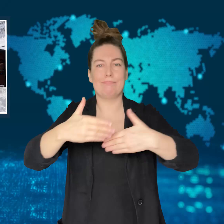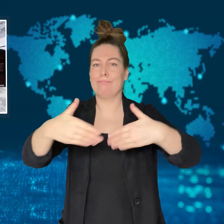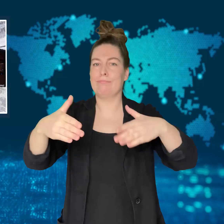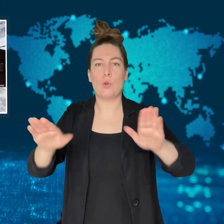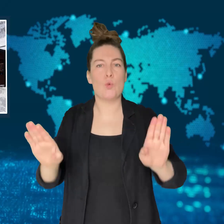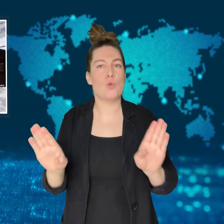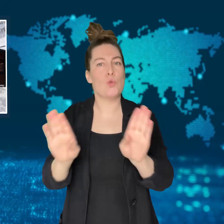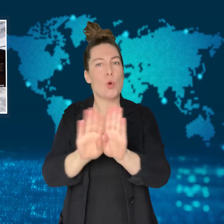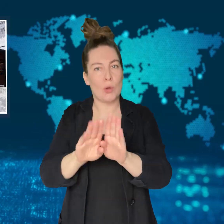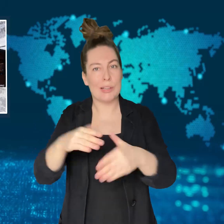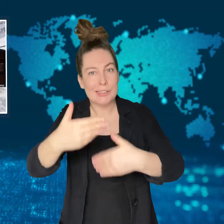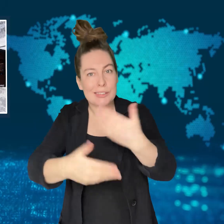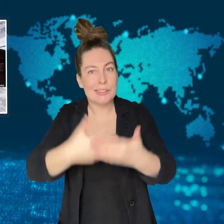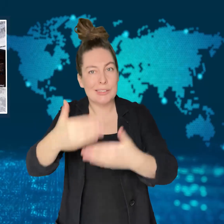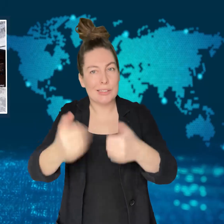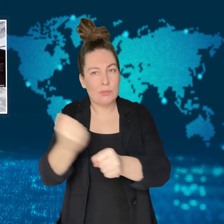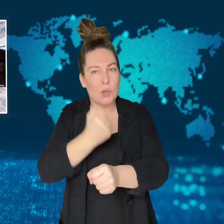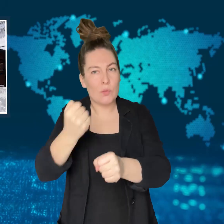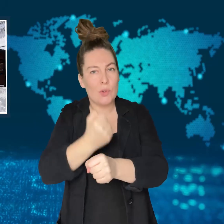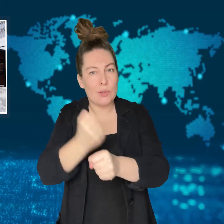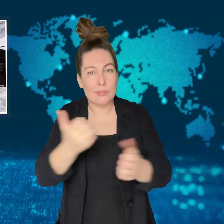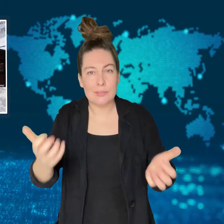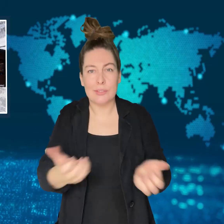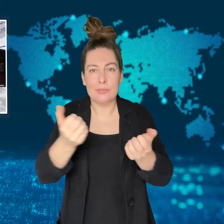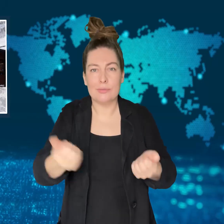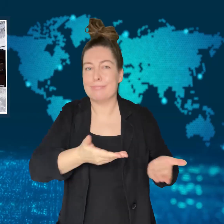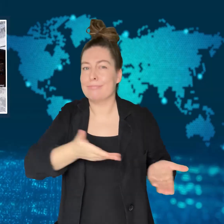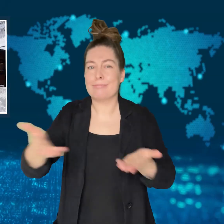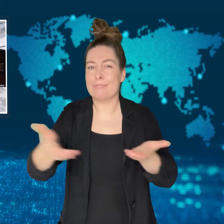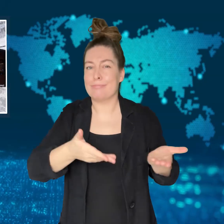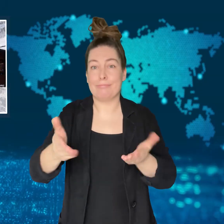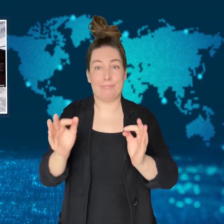A cable loosened, and chairs on the ski lift shifted position.